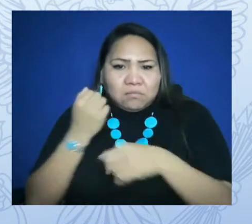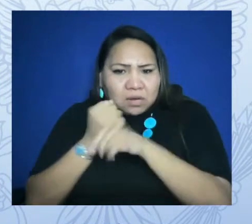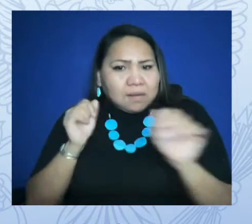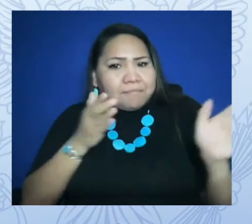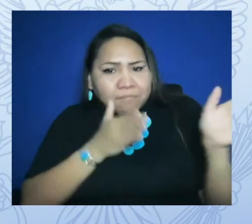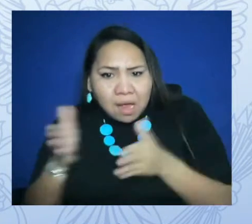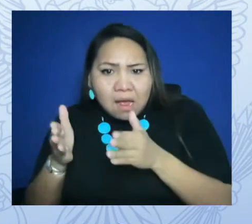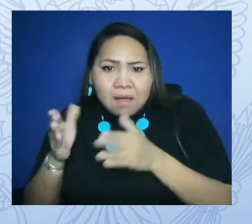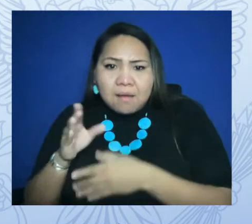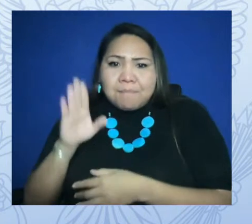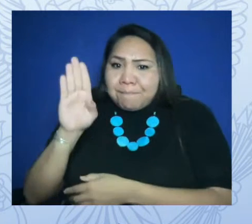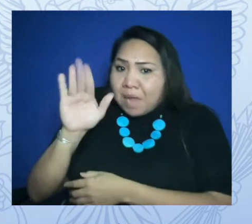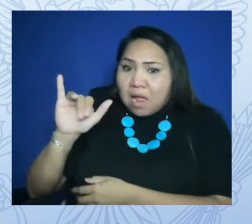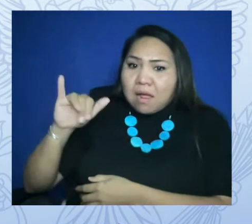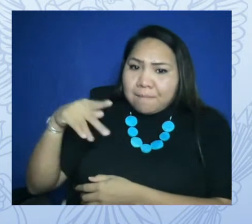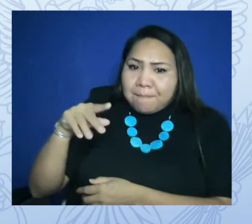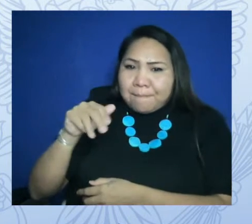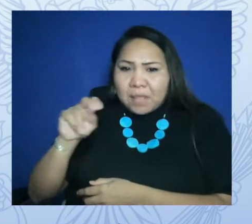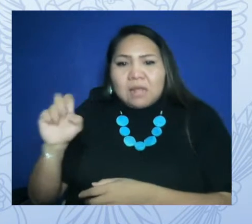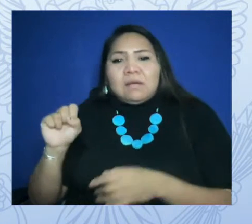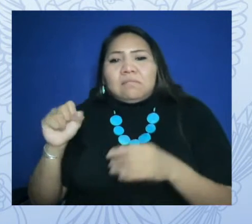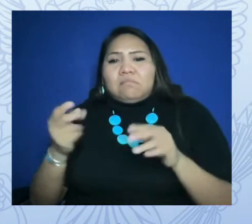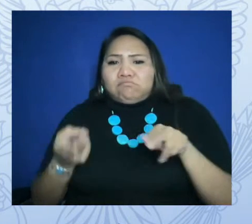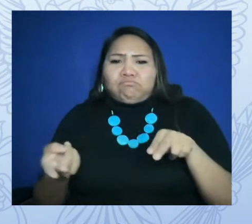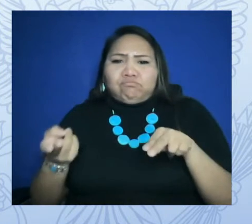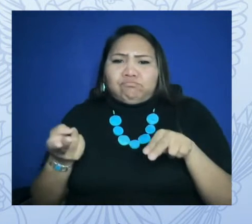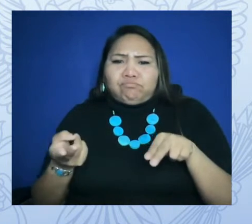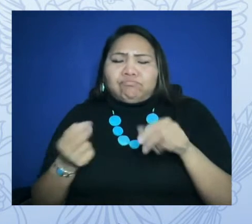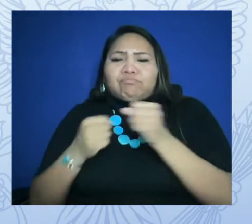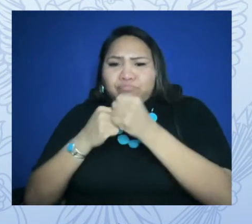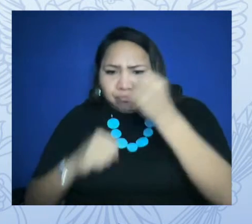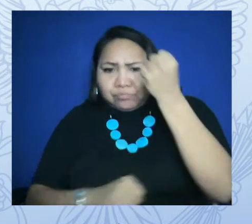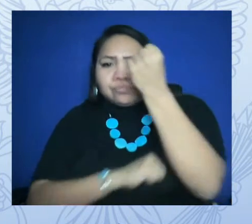and the Inflation Reduction Act. In just 20 months,